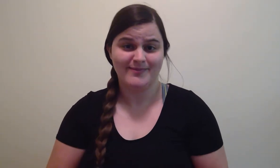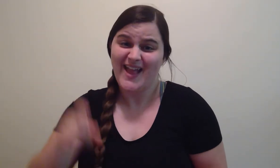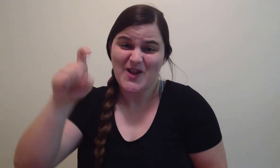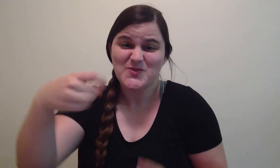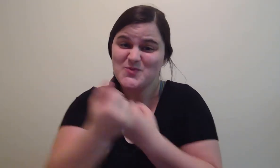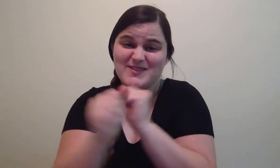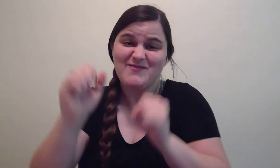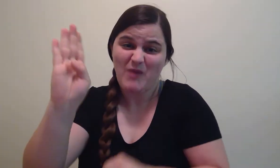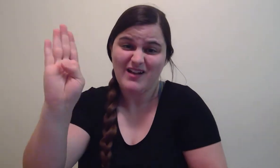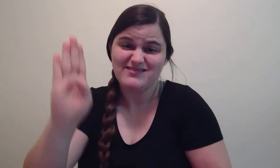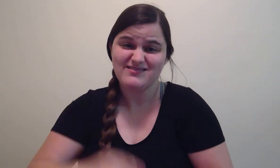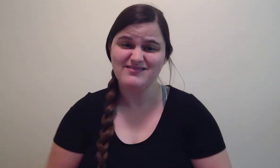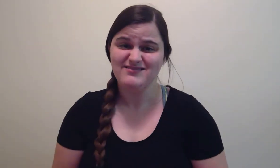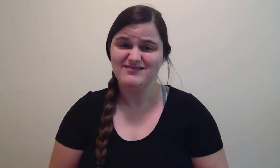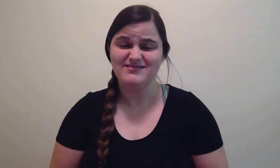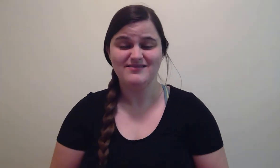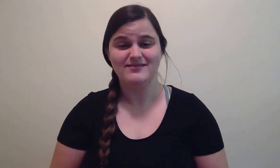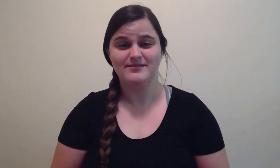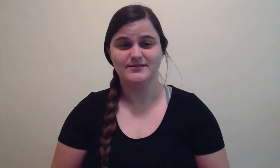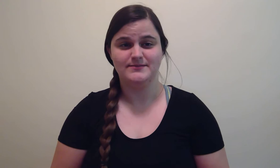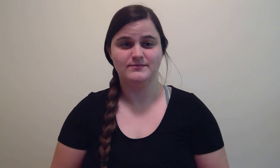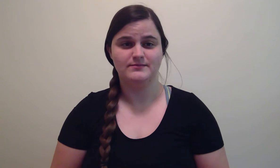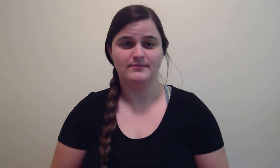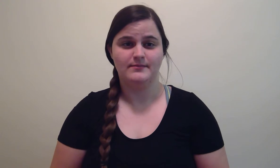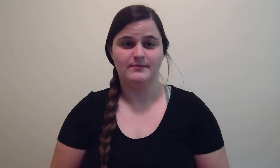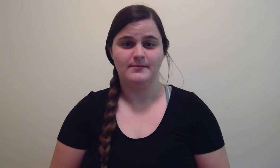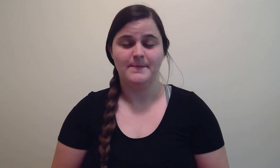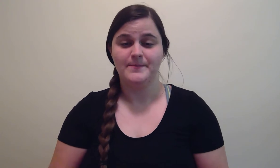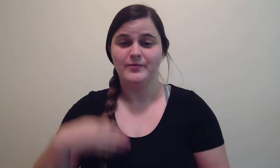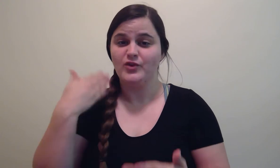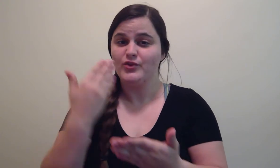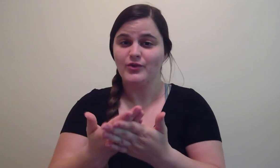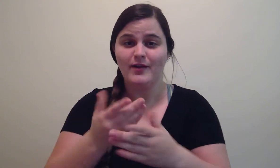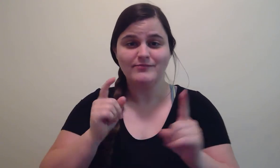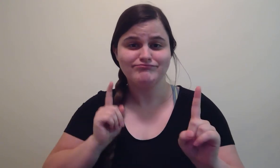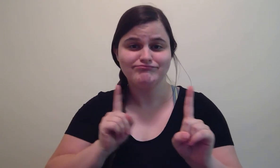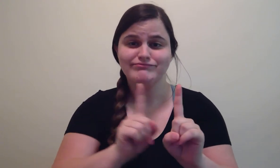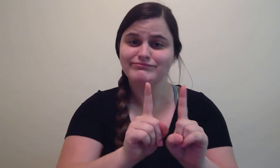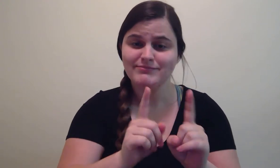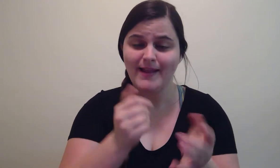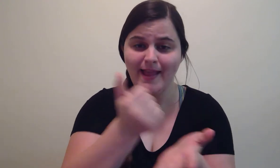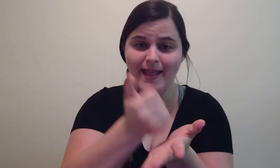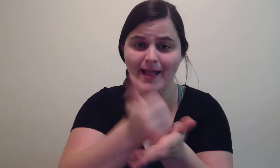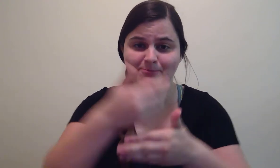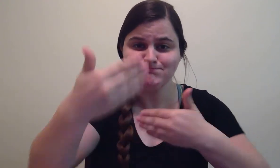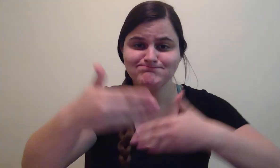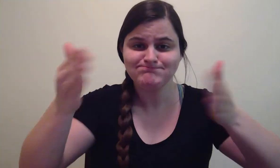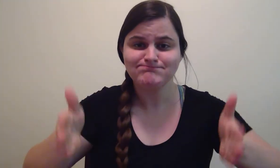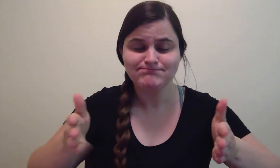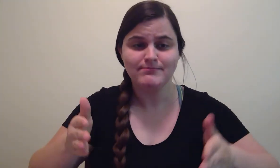I had to help! I had to save him! When I got to his side to help him shove a box forward,